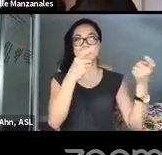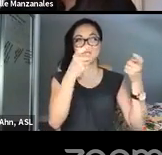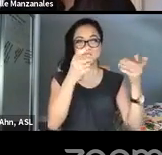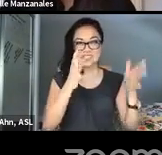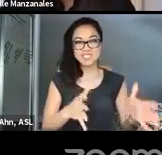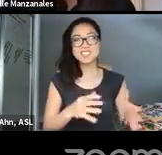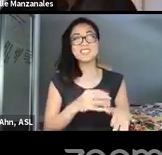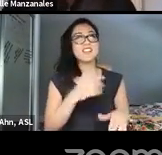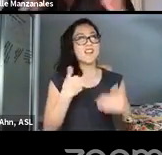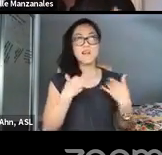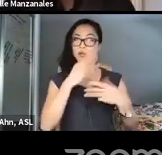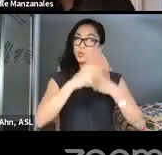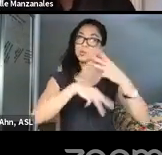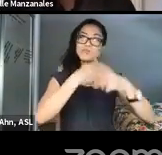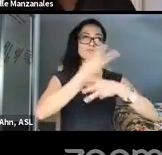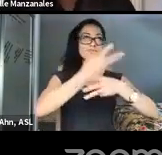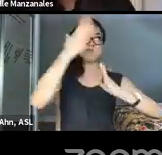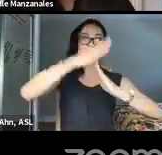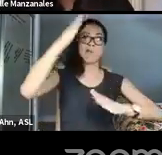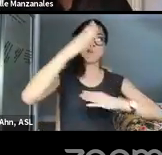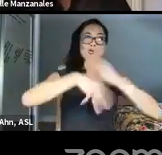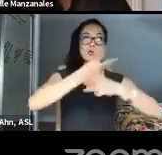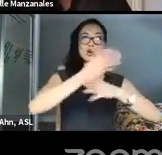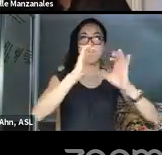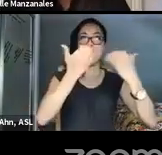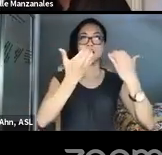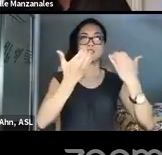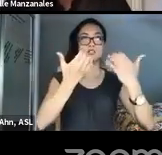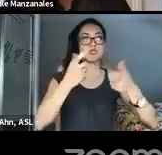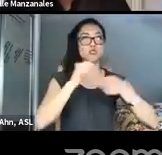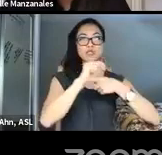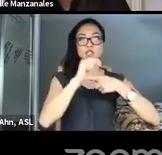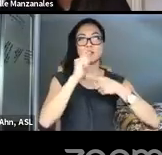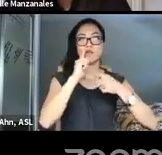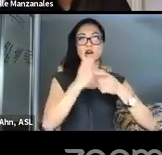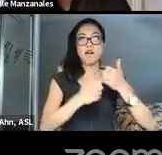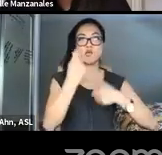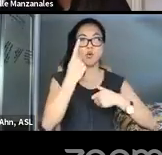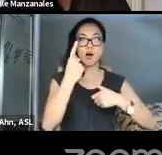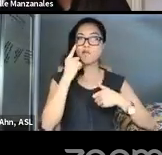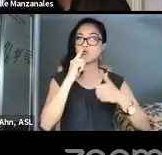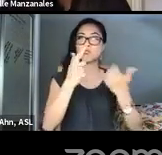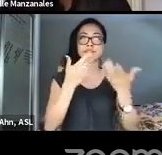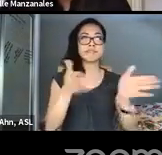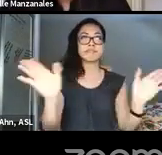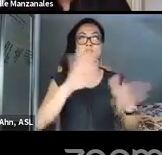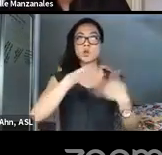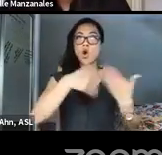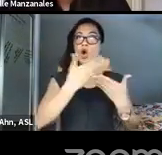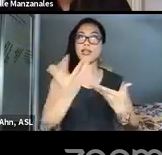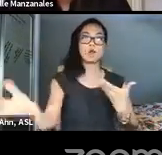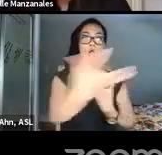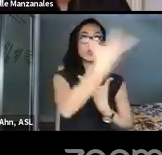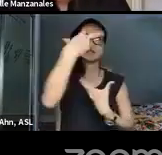it and allowing us all to come together as community. We have a community arts partnership